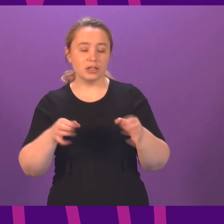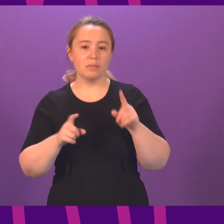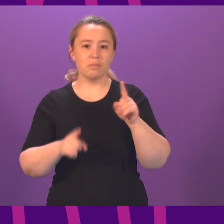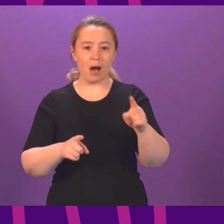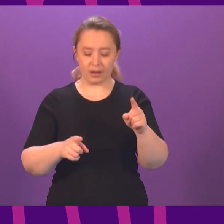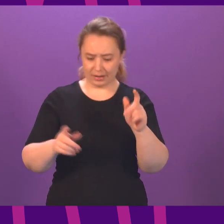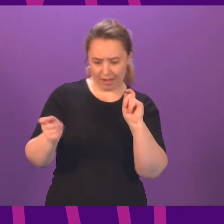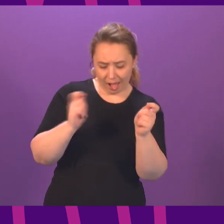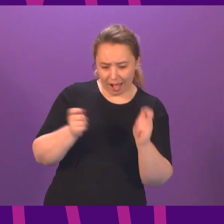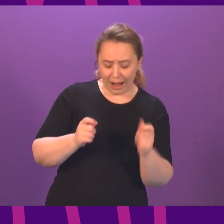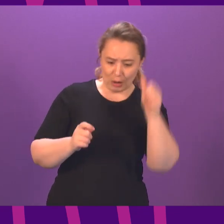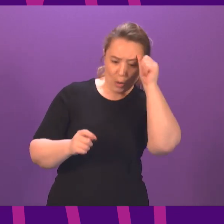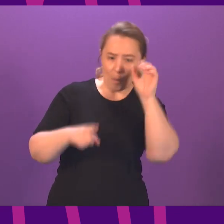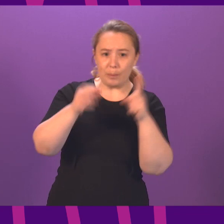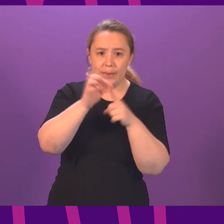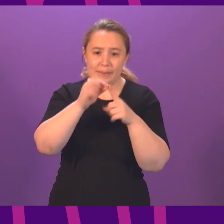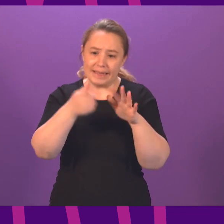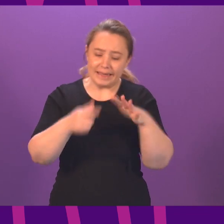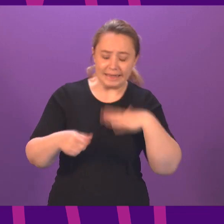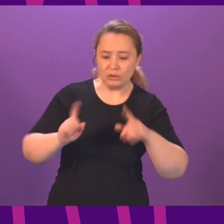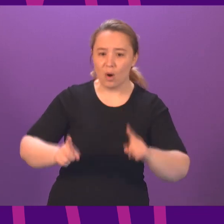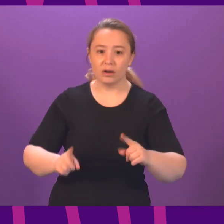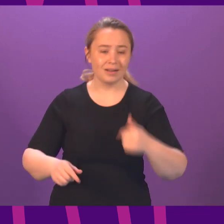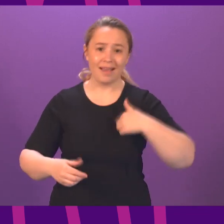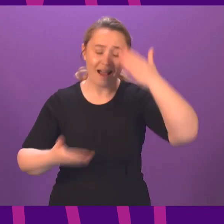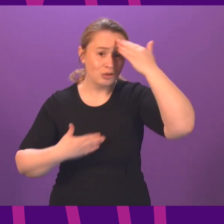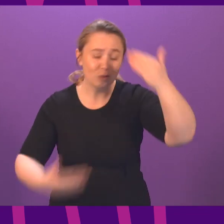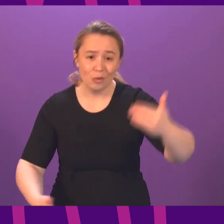is what I have clinical advisers for, and every time that health or social care staff